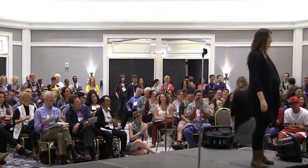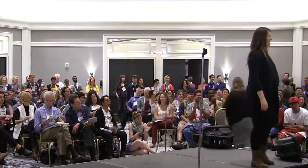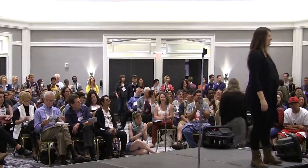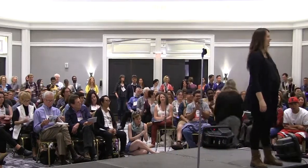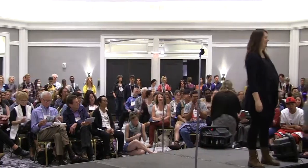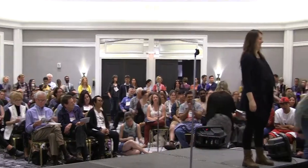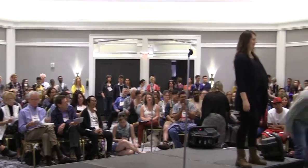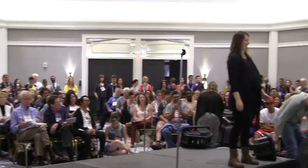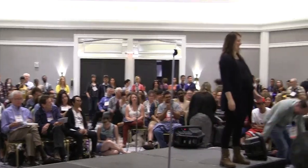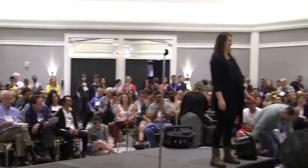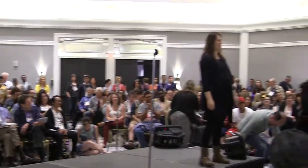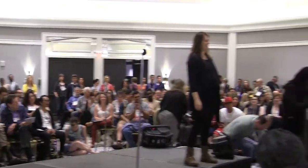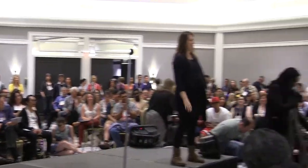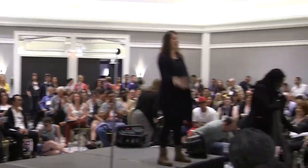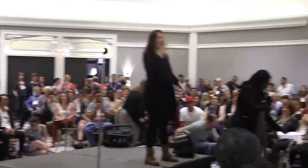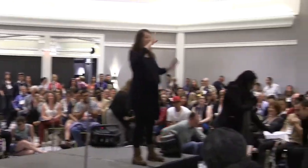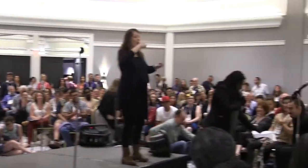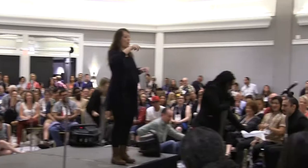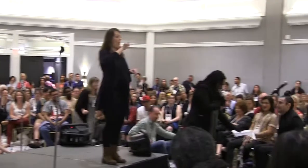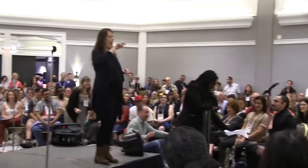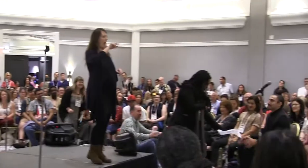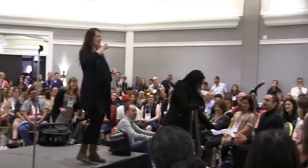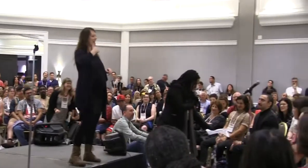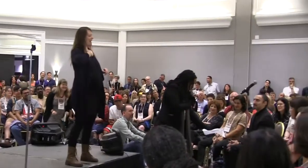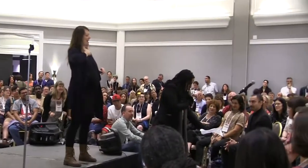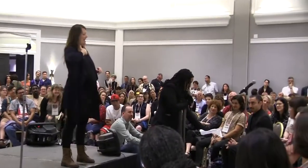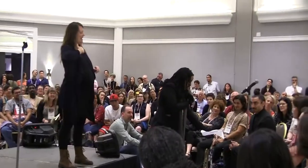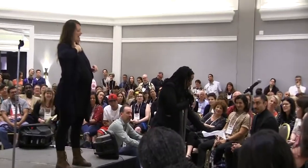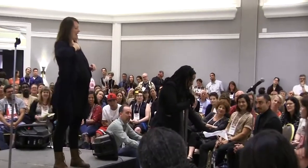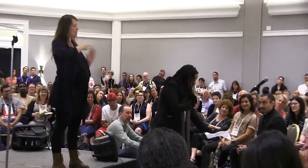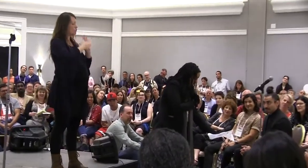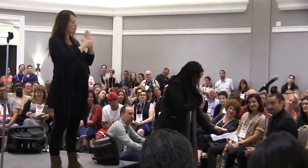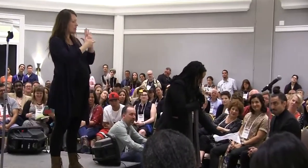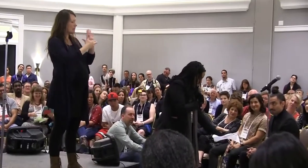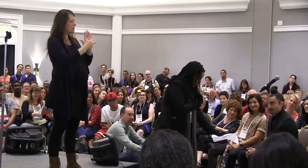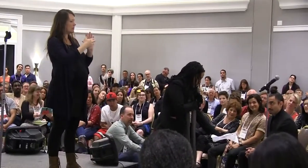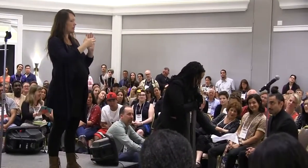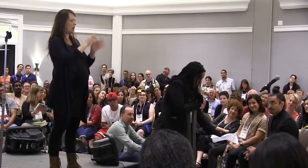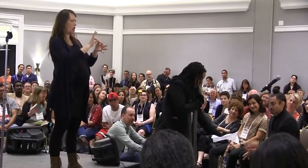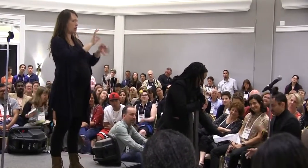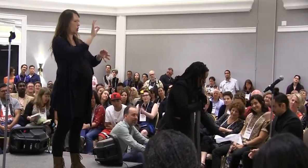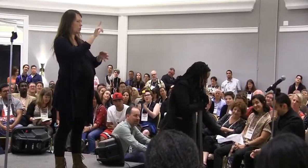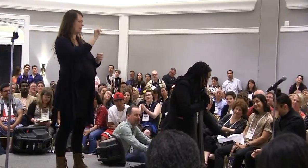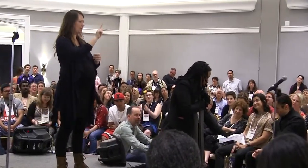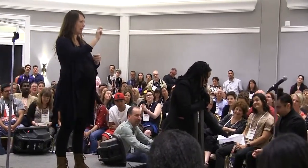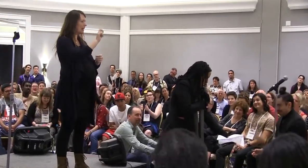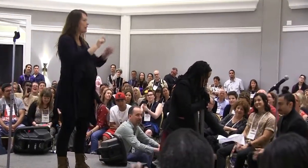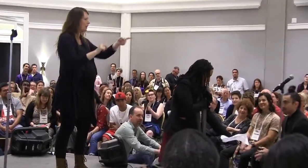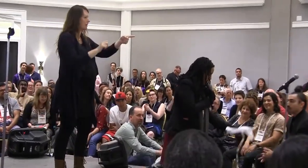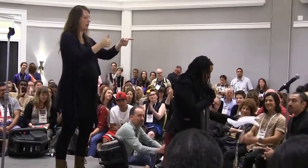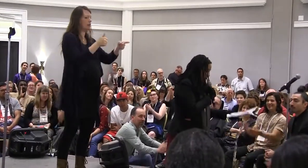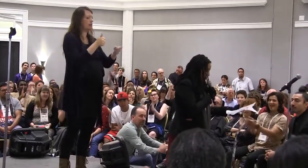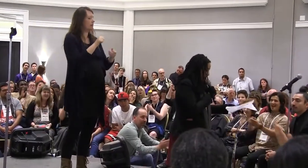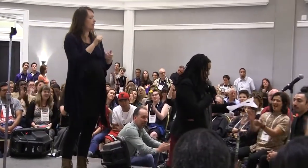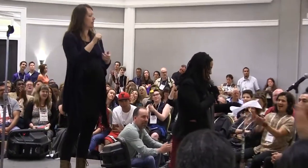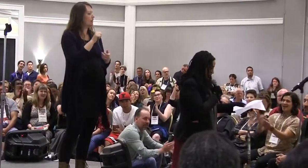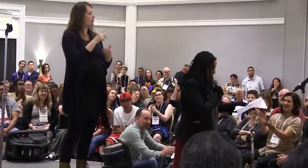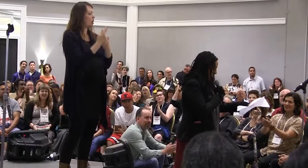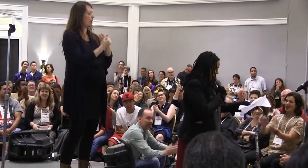Hello, I am Claudia Alick, and I am representing the ghostlike project which launched over a year about earlier this year.